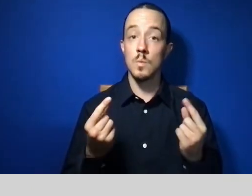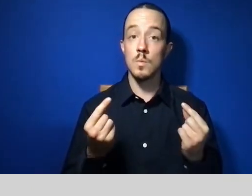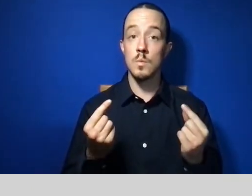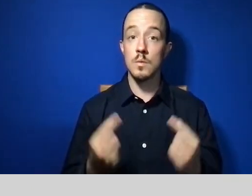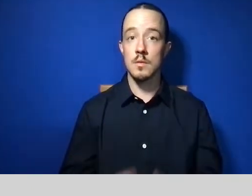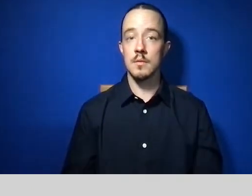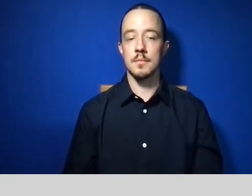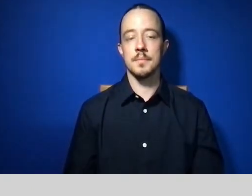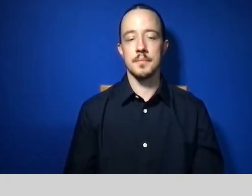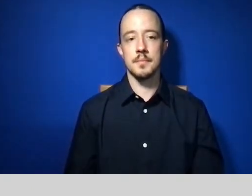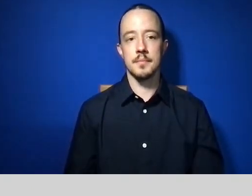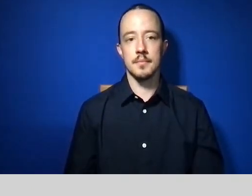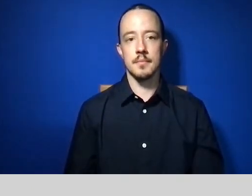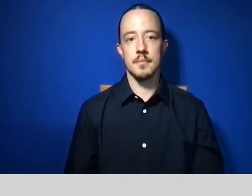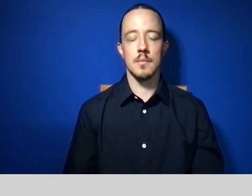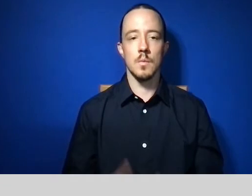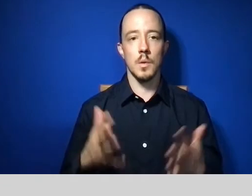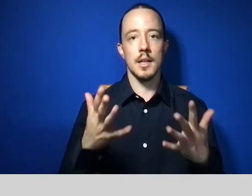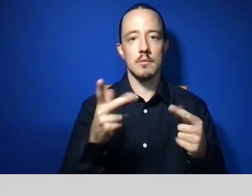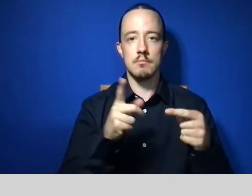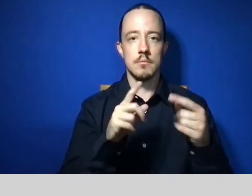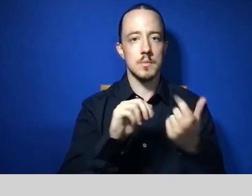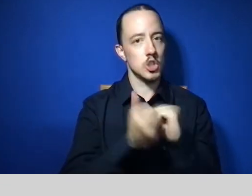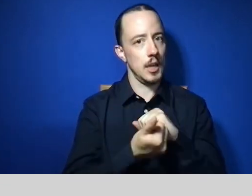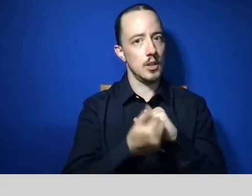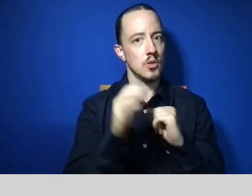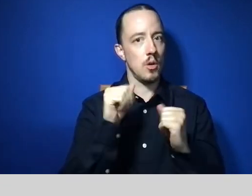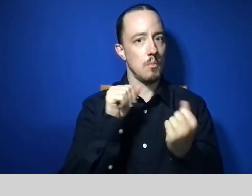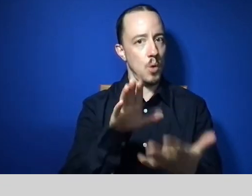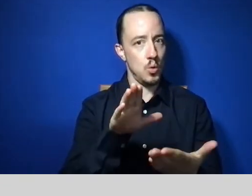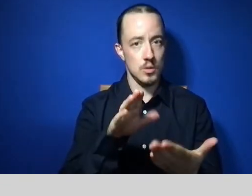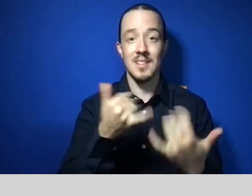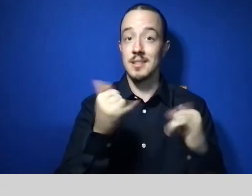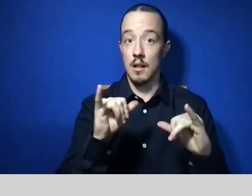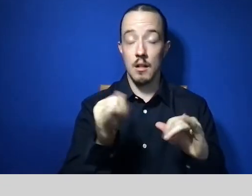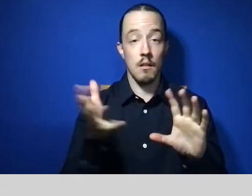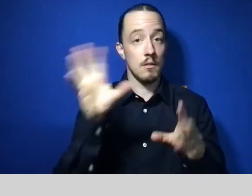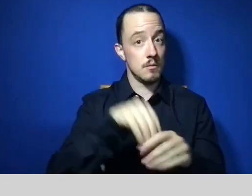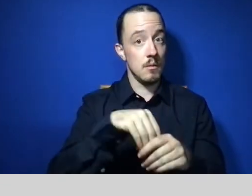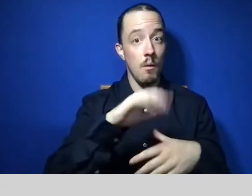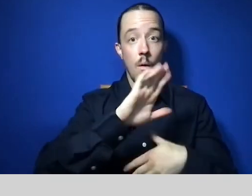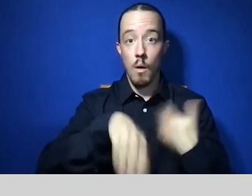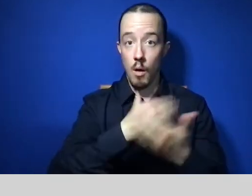What we can do is sort of change this. So we still have all of our steps,